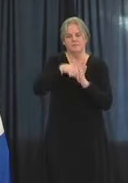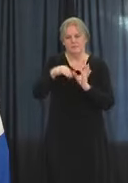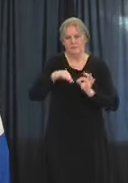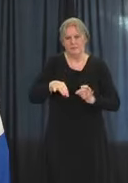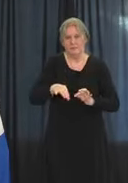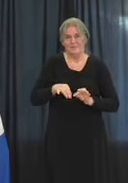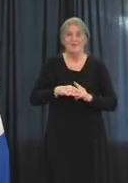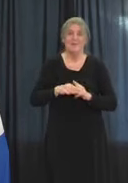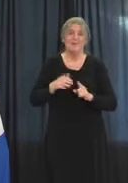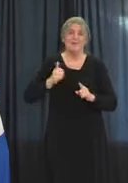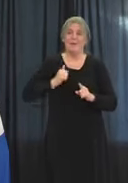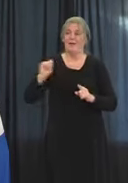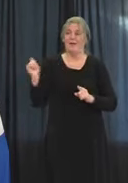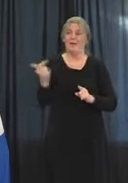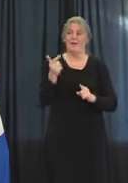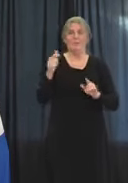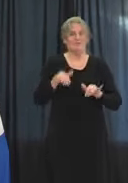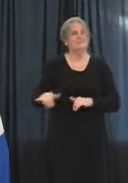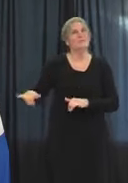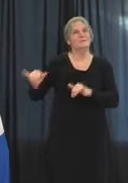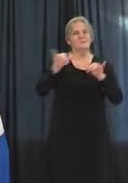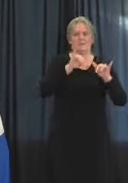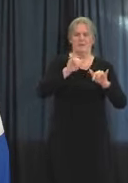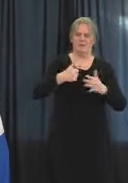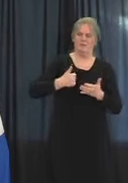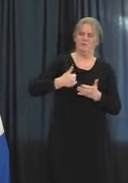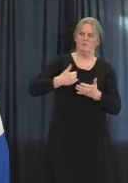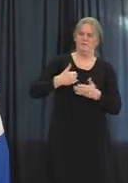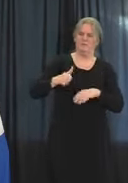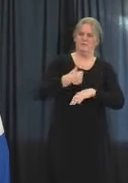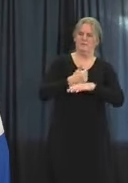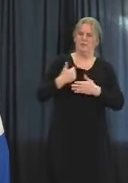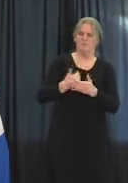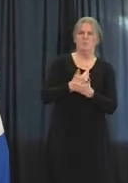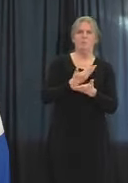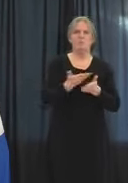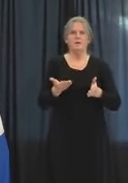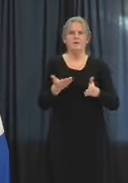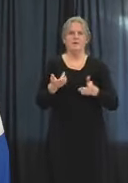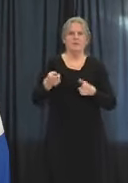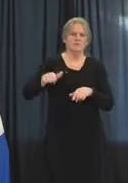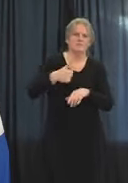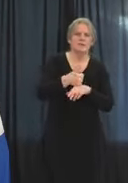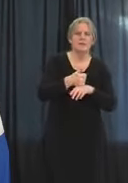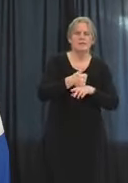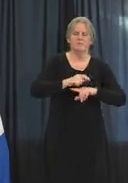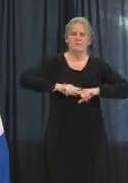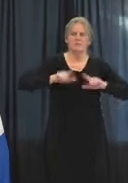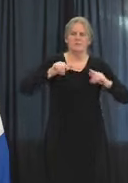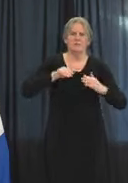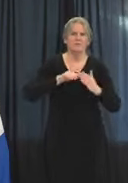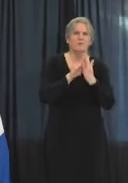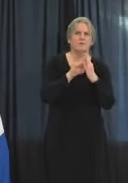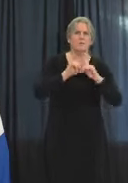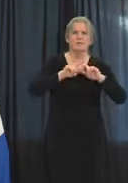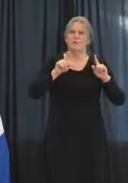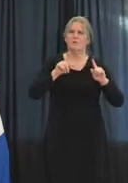Around the country, we are all in that position by virtue of having to set new norms and then catch up with them.